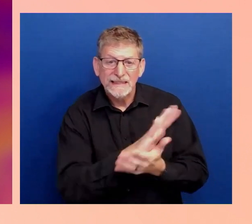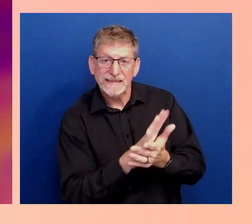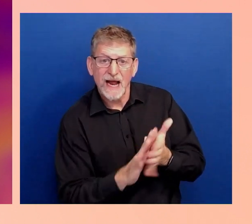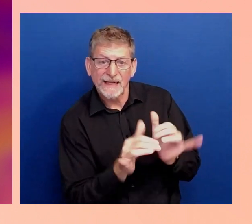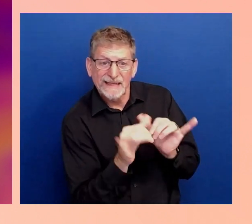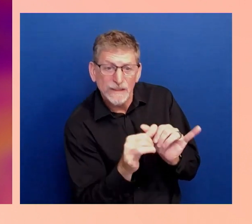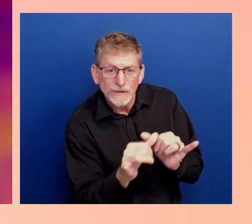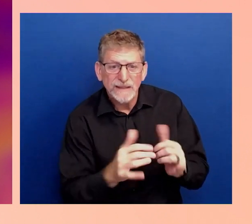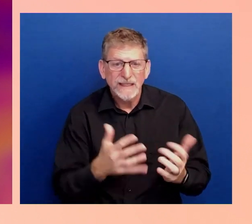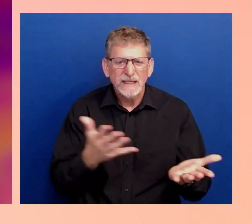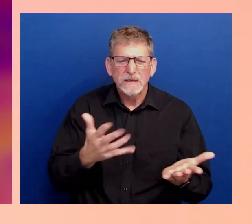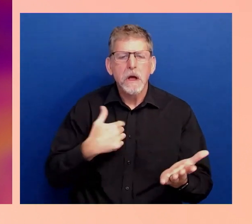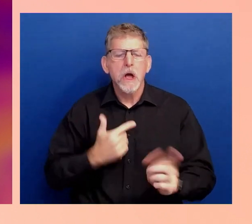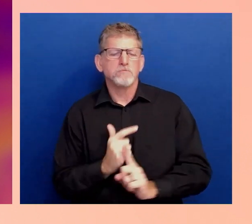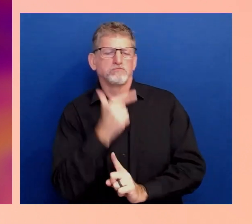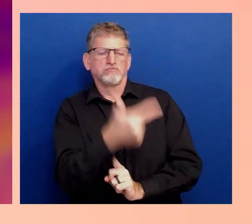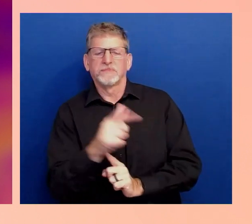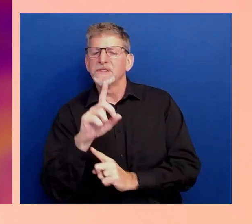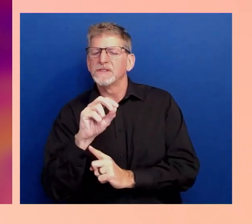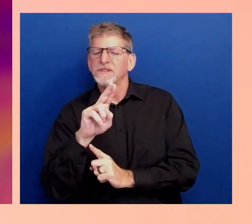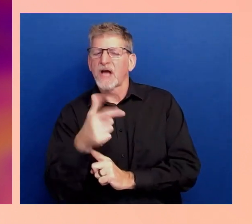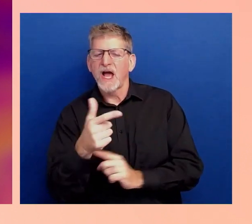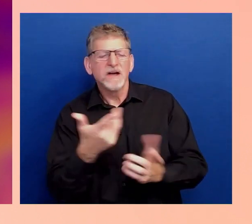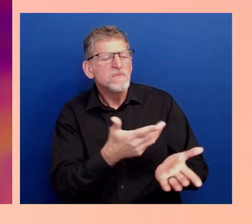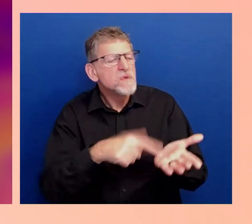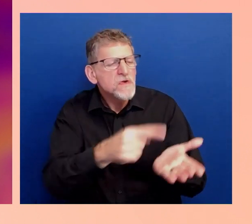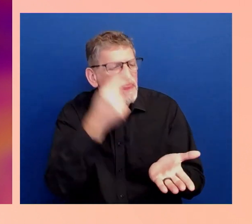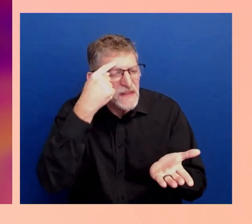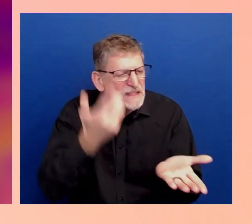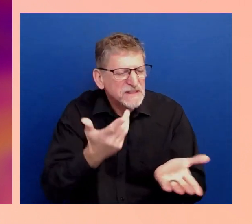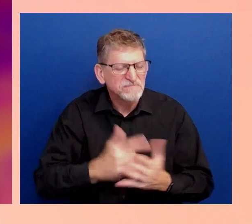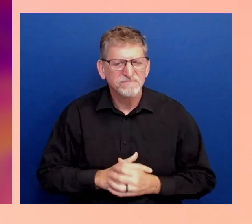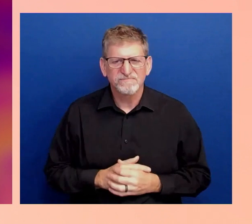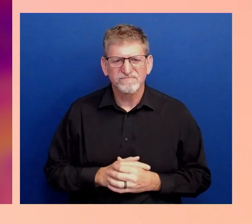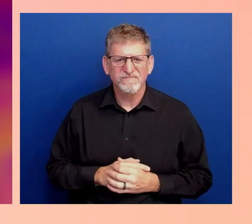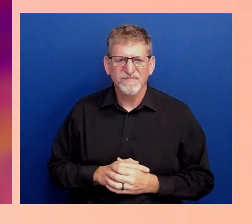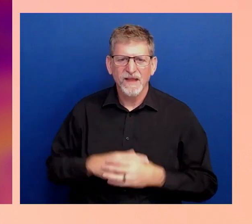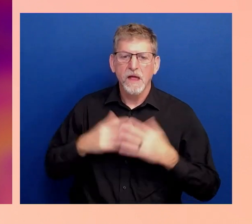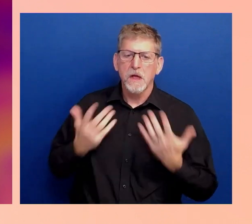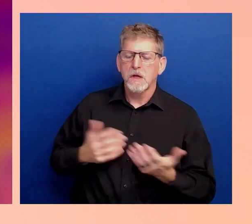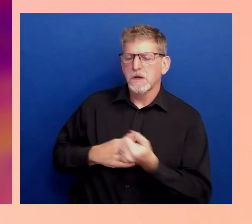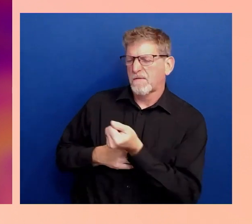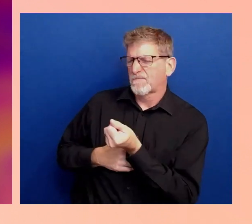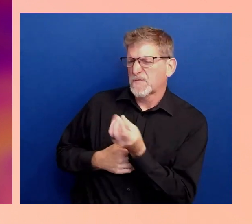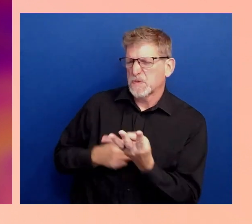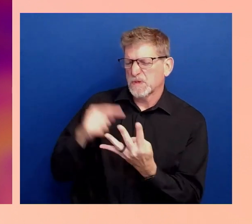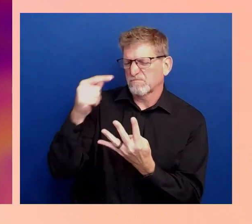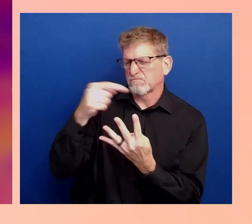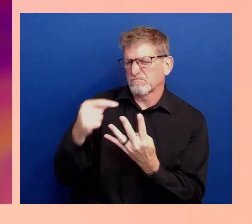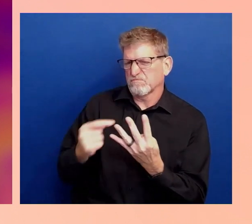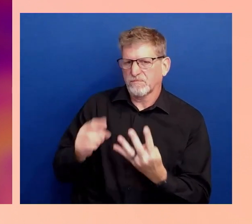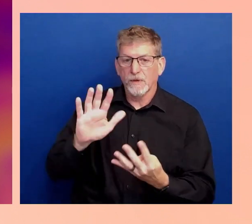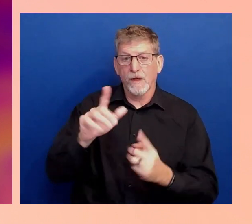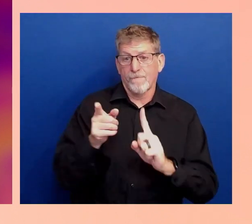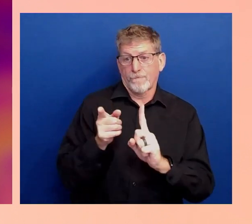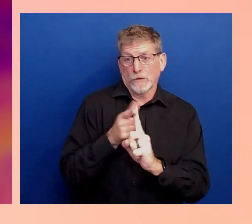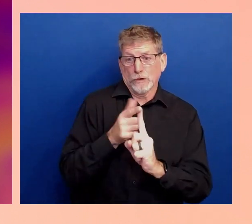Well, first I have a couple of I think, powerful reactions to what some of the things that Jen was saying.